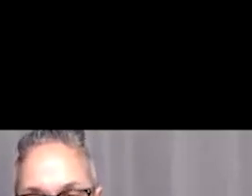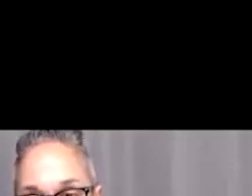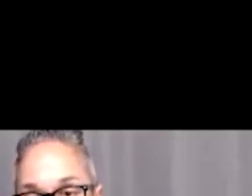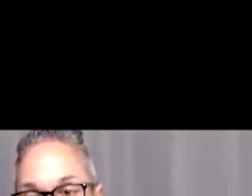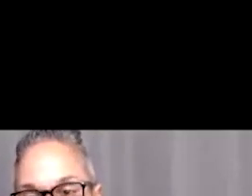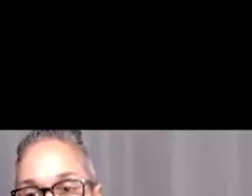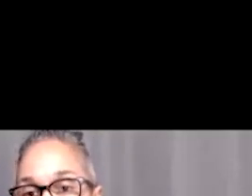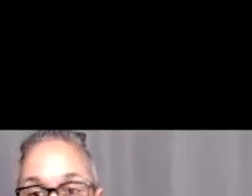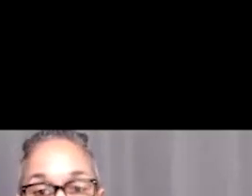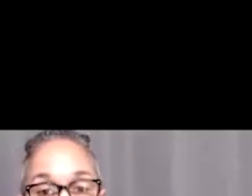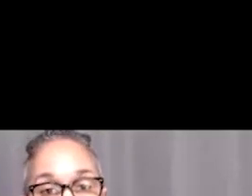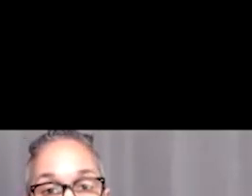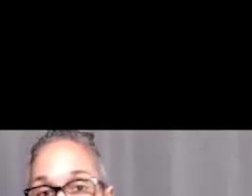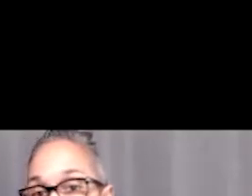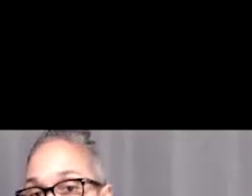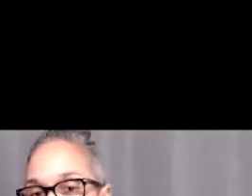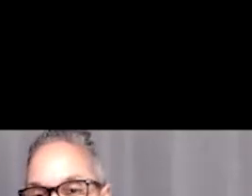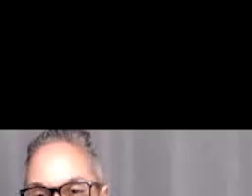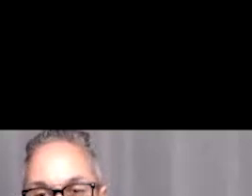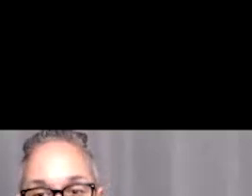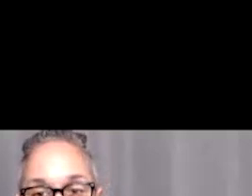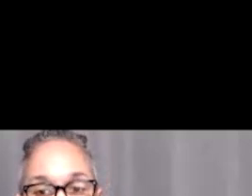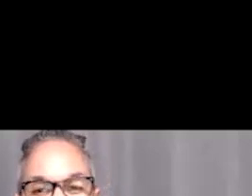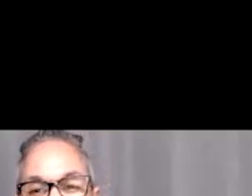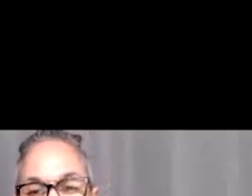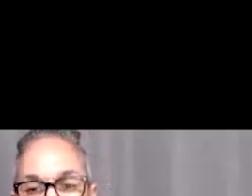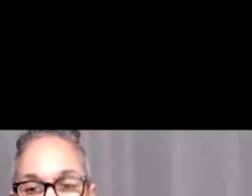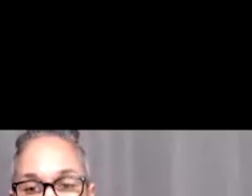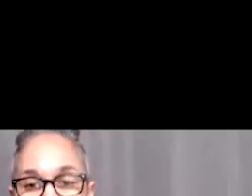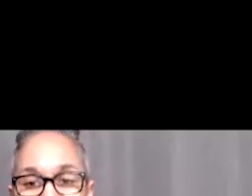I think one of the best things you've said is just take what you're doing and make changes.